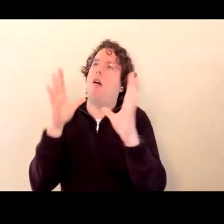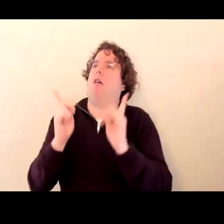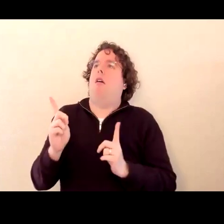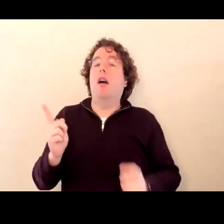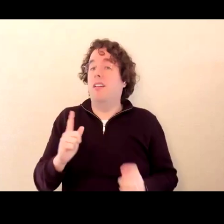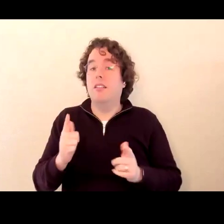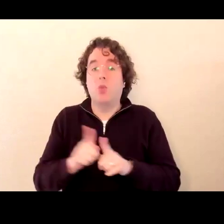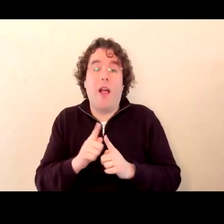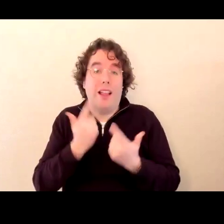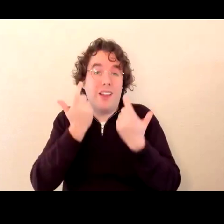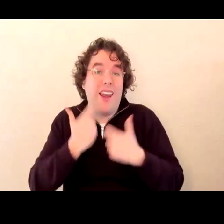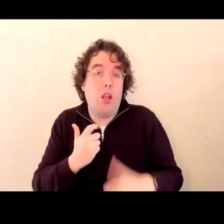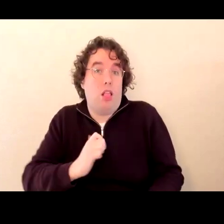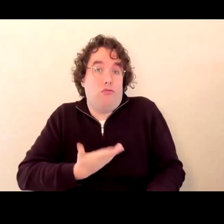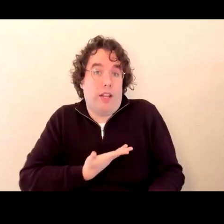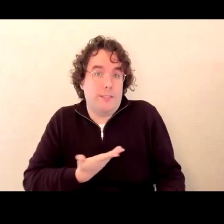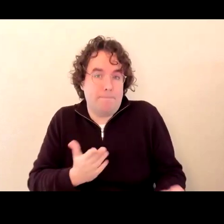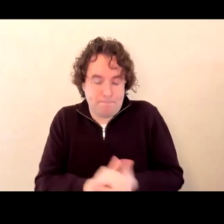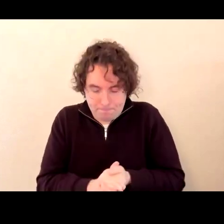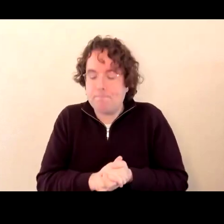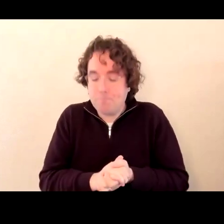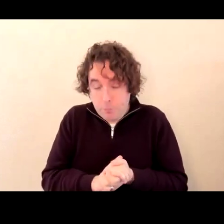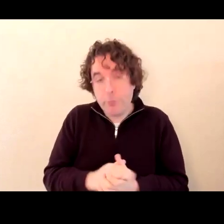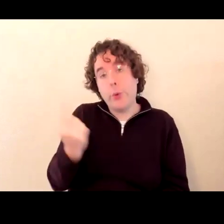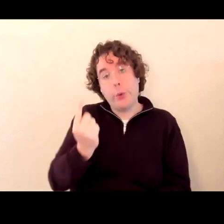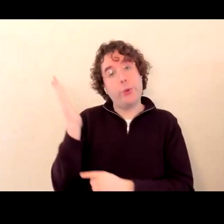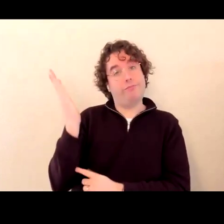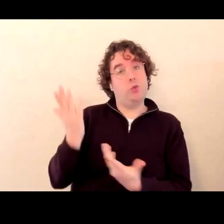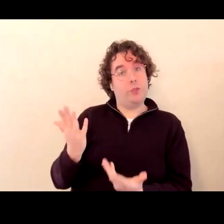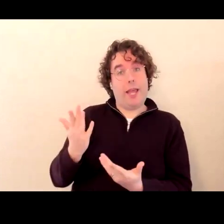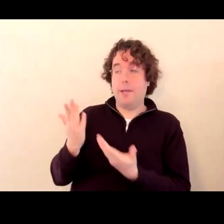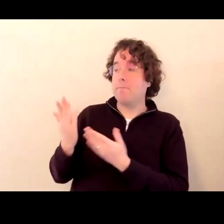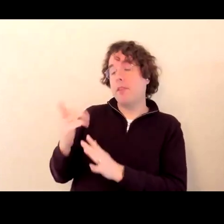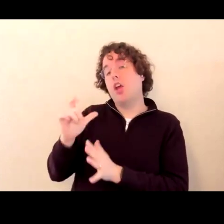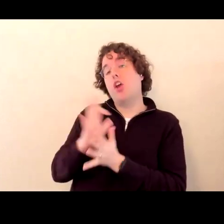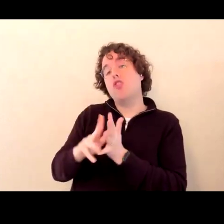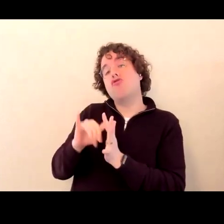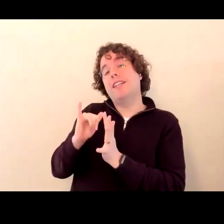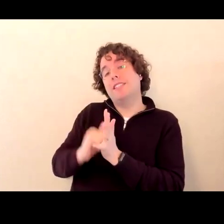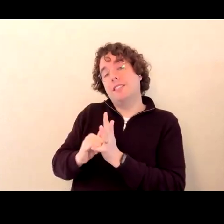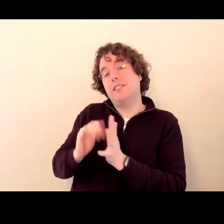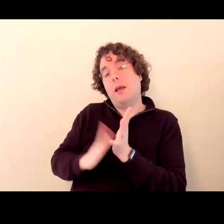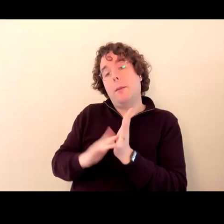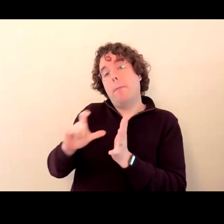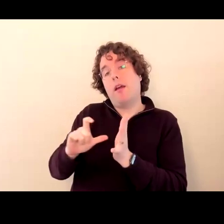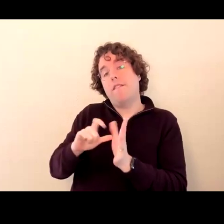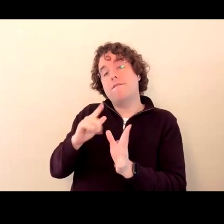So we have Speaking today, we have Chris McFarland, who is a wonderful lawyer from